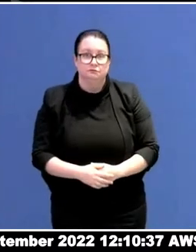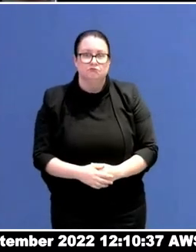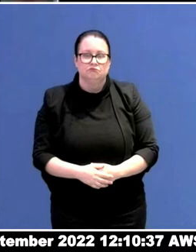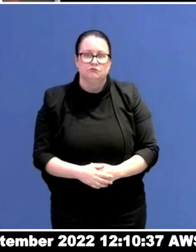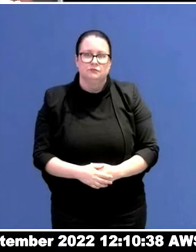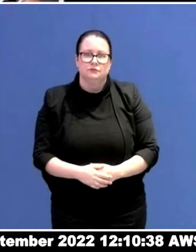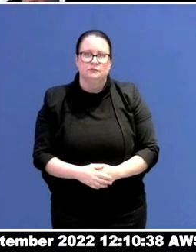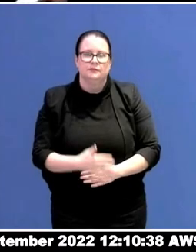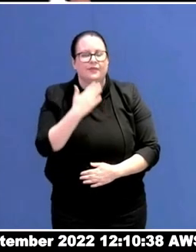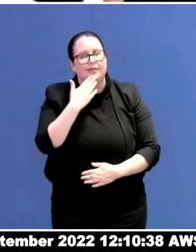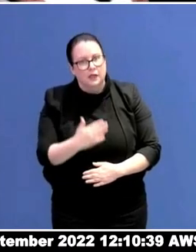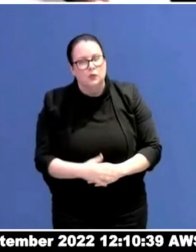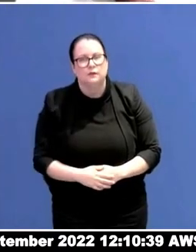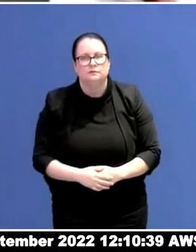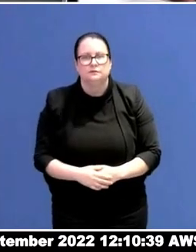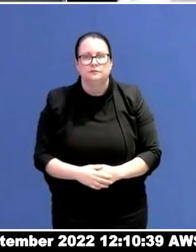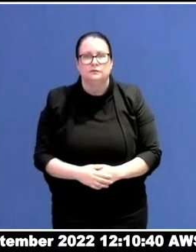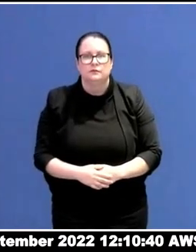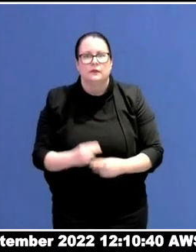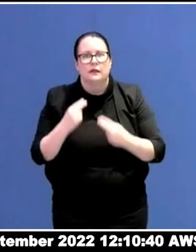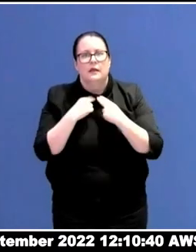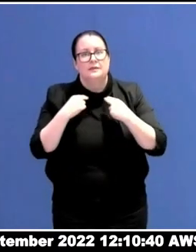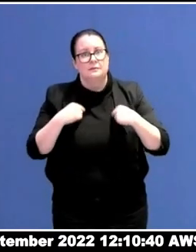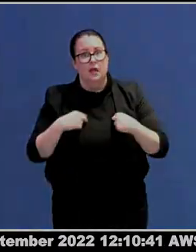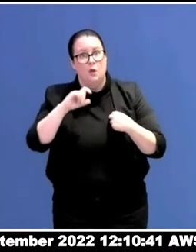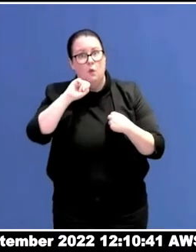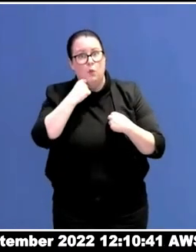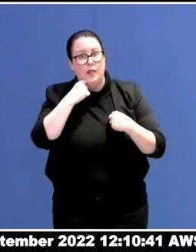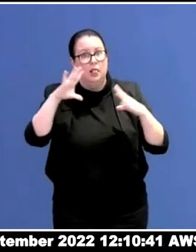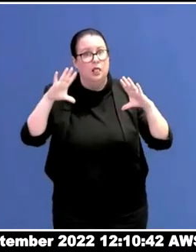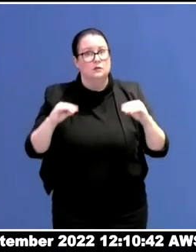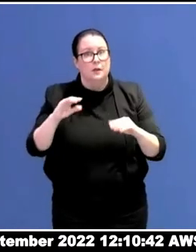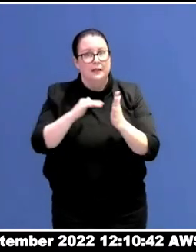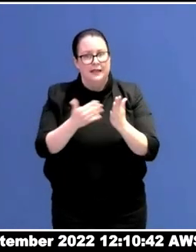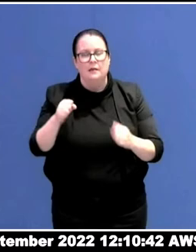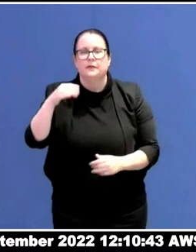Ms McMahon, do we take a break now? MS McMAHON: Yes, please. If we could have the lunch break now, Chair.